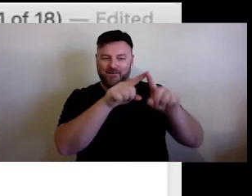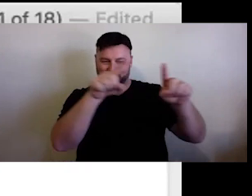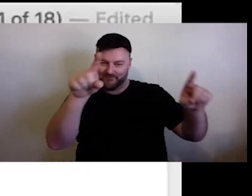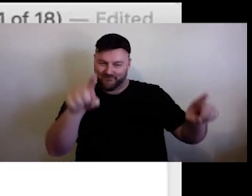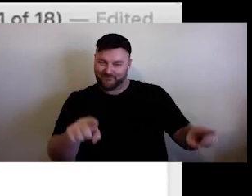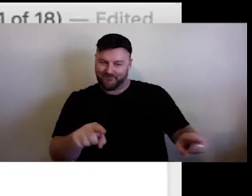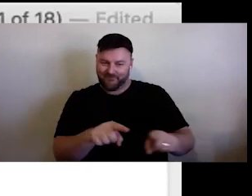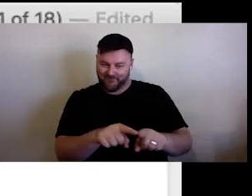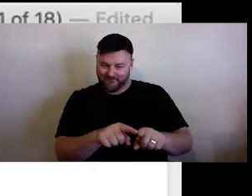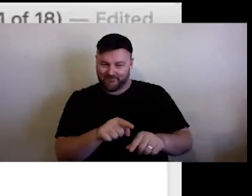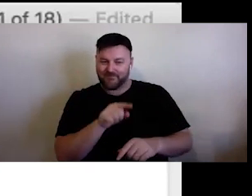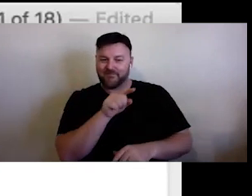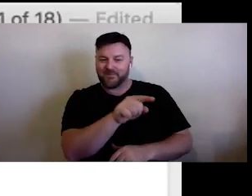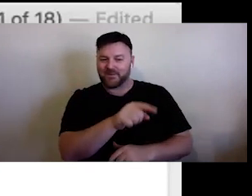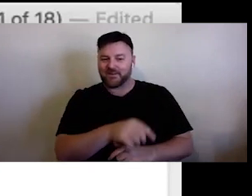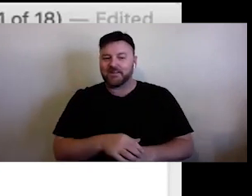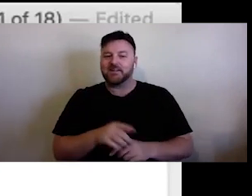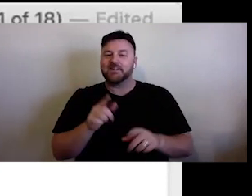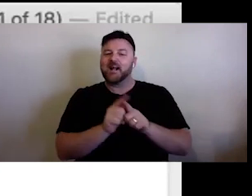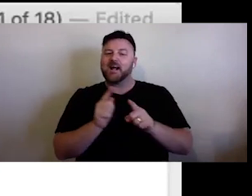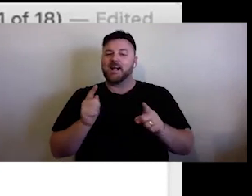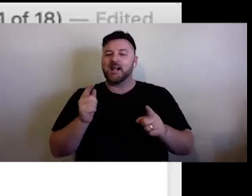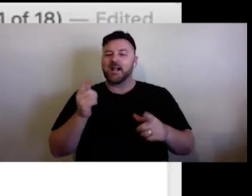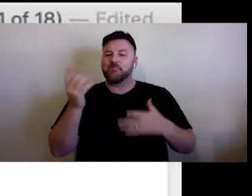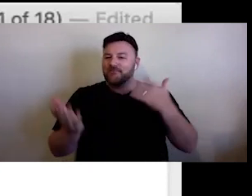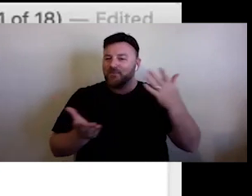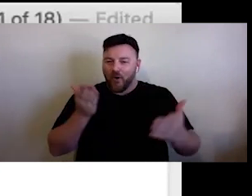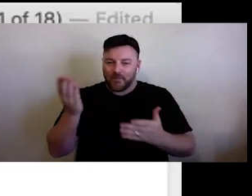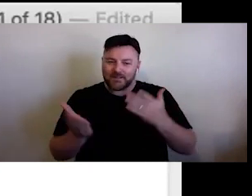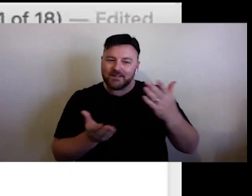slides now of a performance of Close To You. Hundreds of people have been